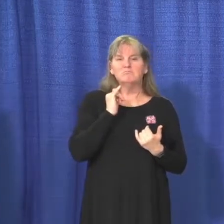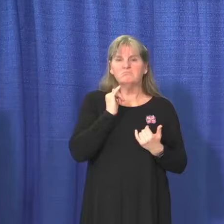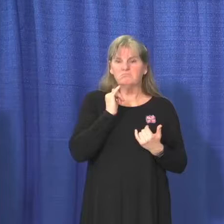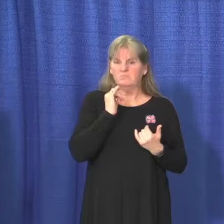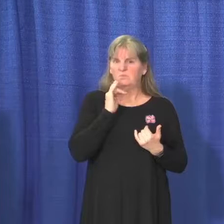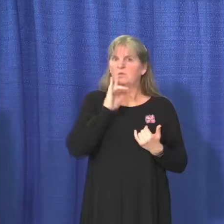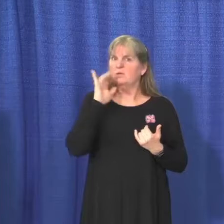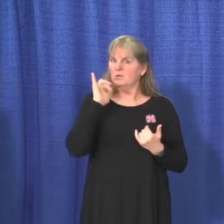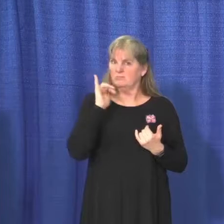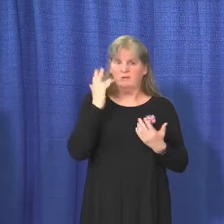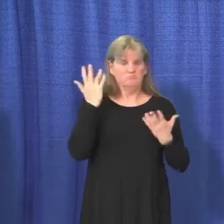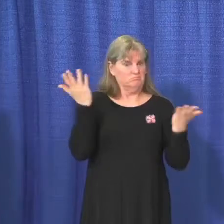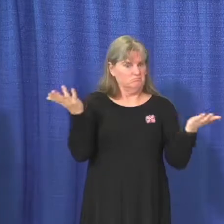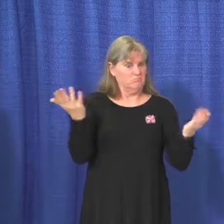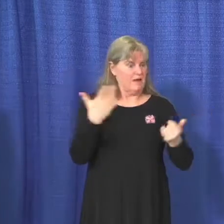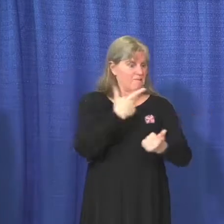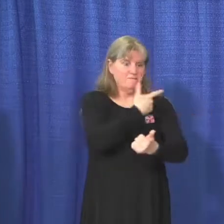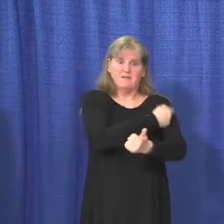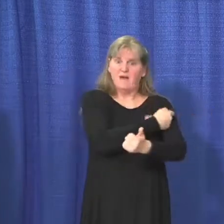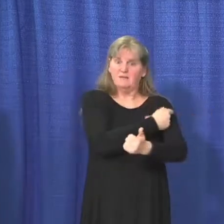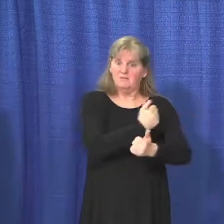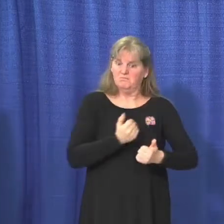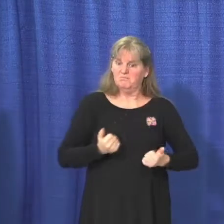This is the first in the country